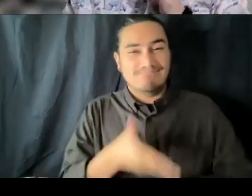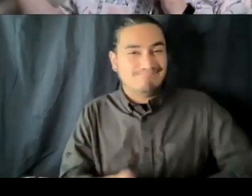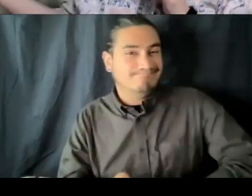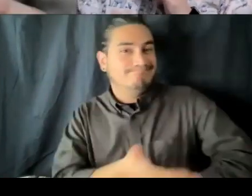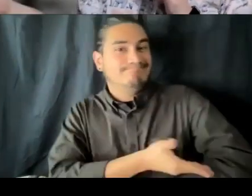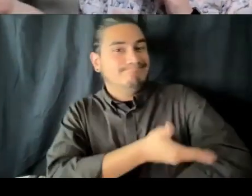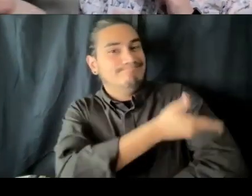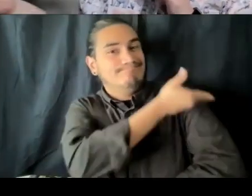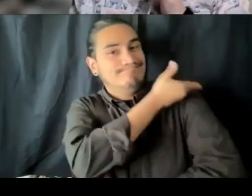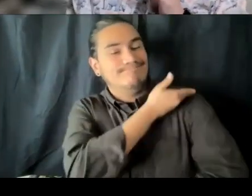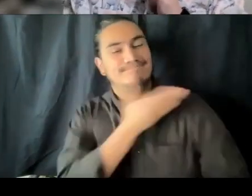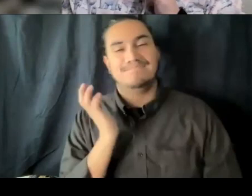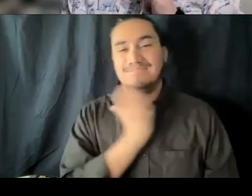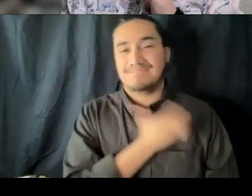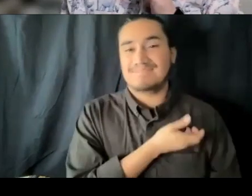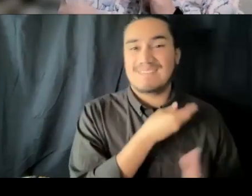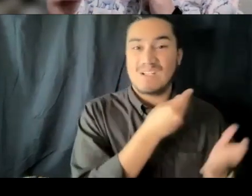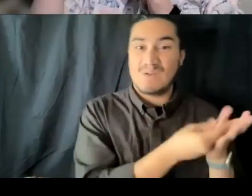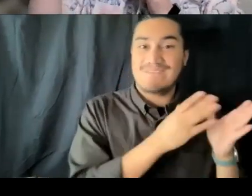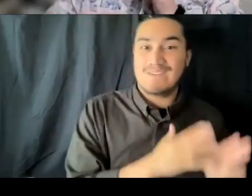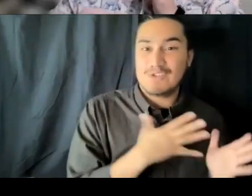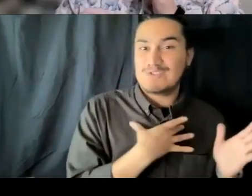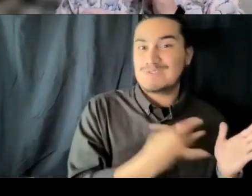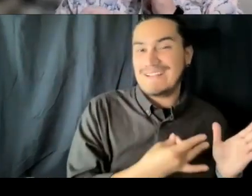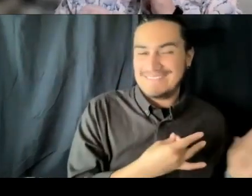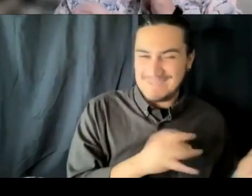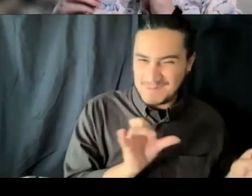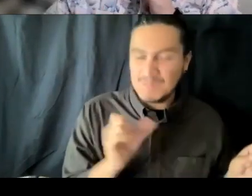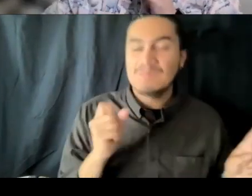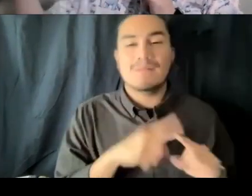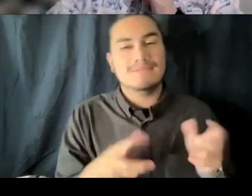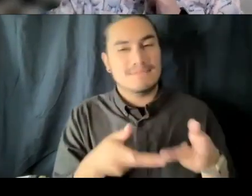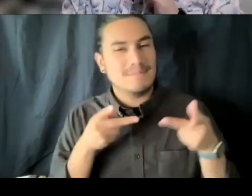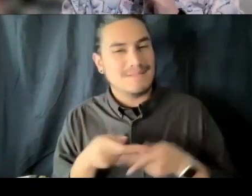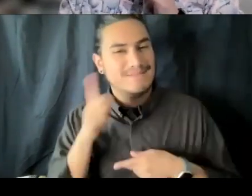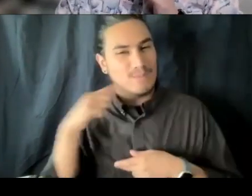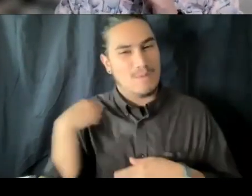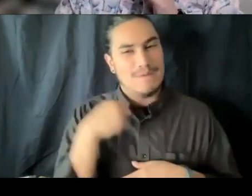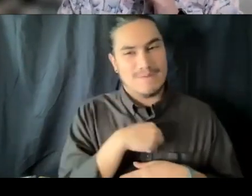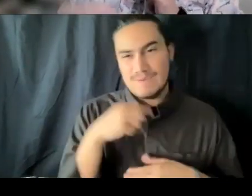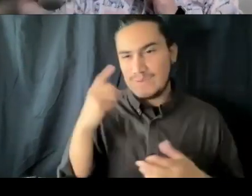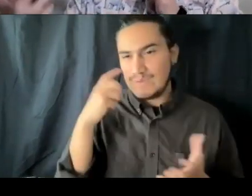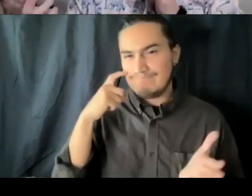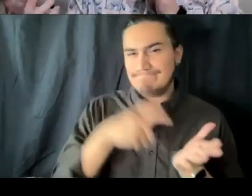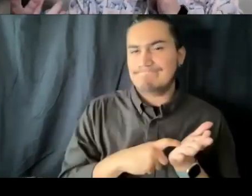and our funders like it, but really it's a place for us to say what else is needed, what's the next steps.